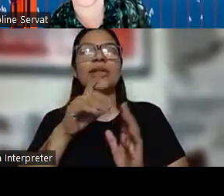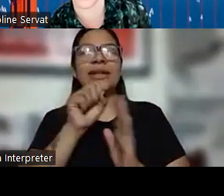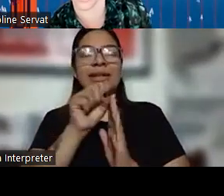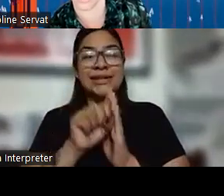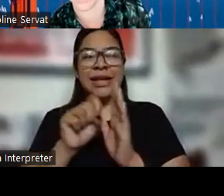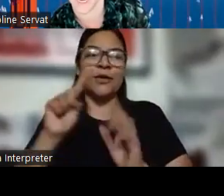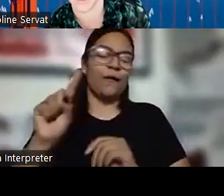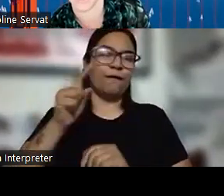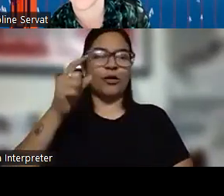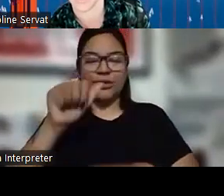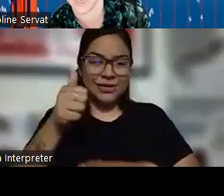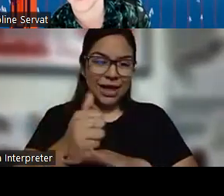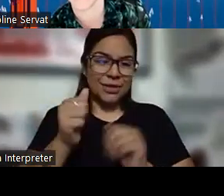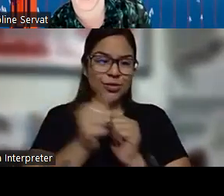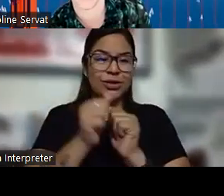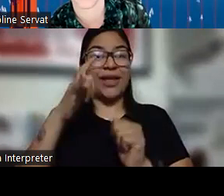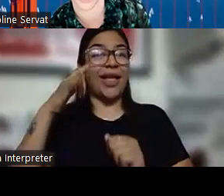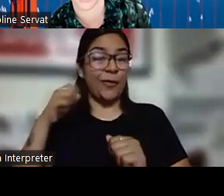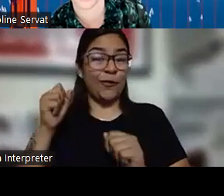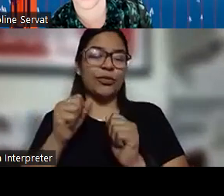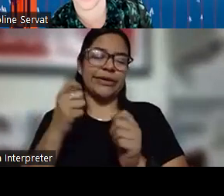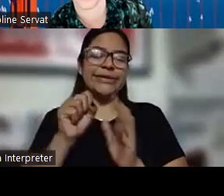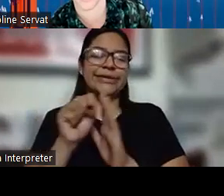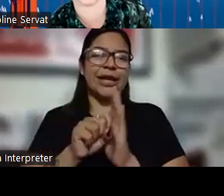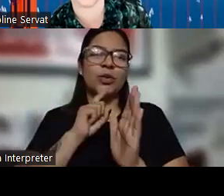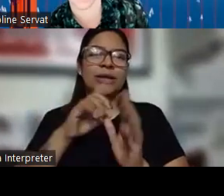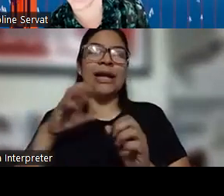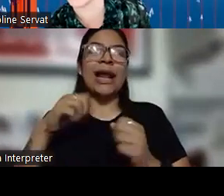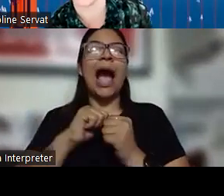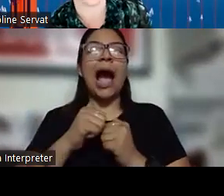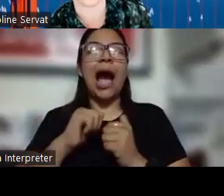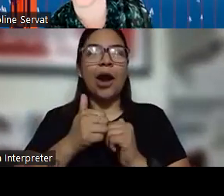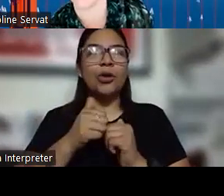whose goal is to accelerate and expand the exchange of health information among a bro